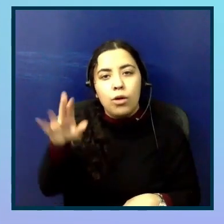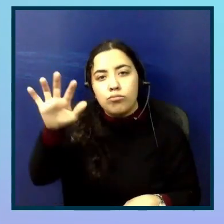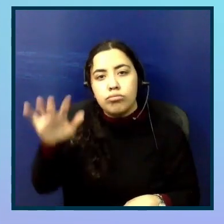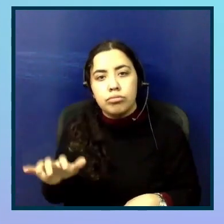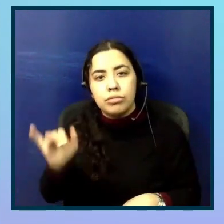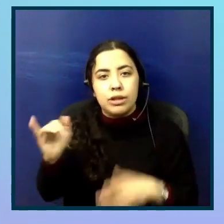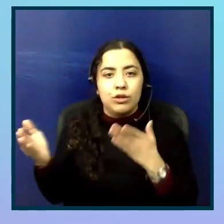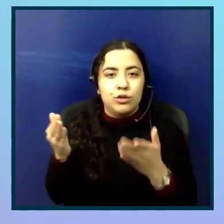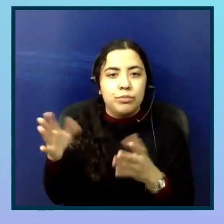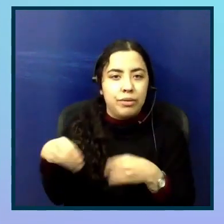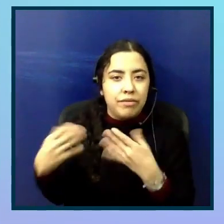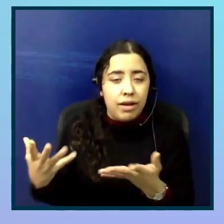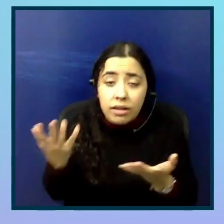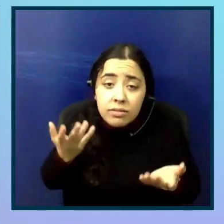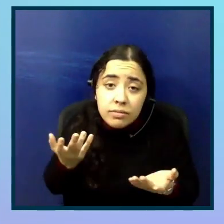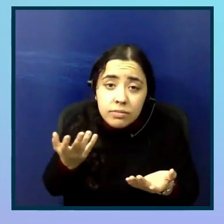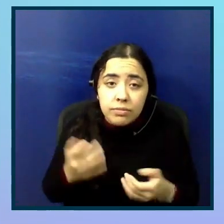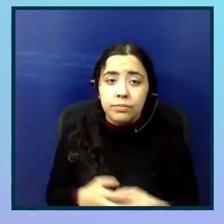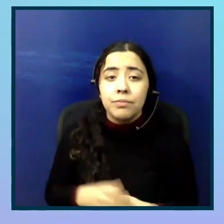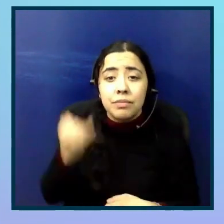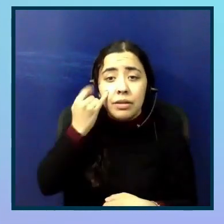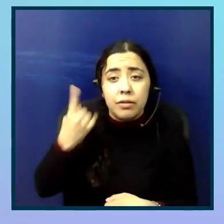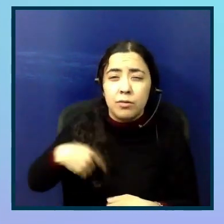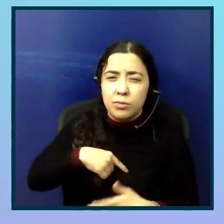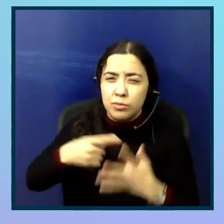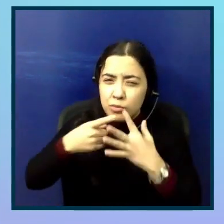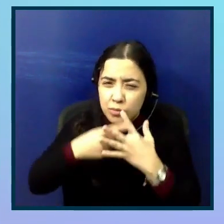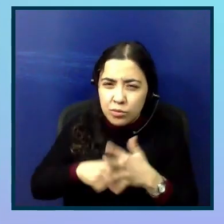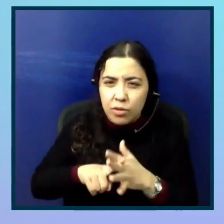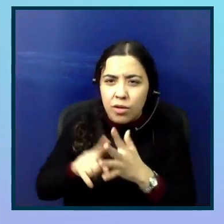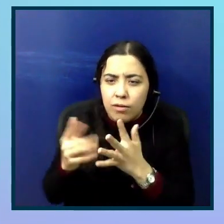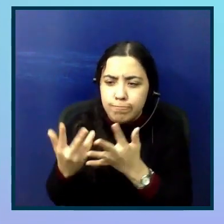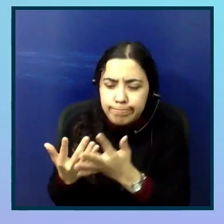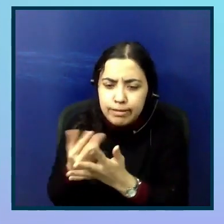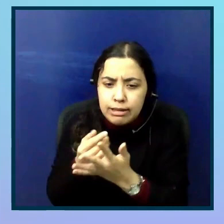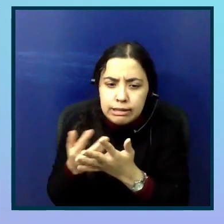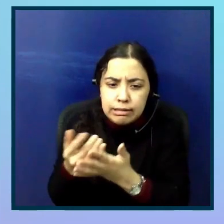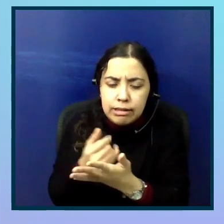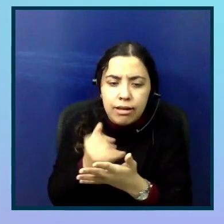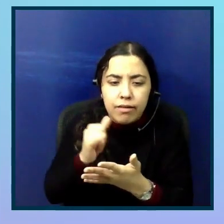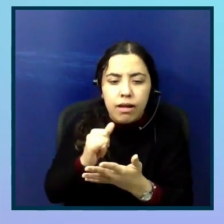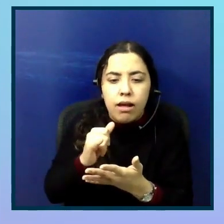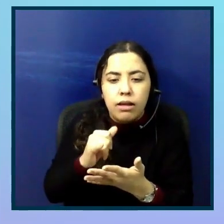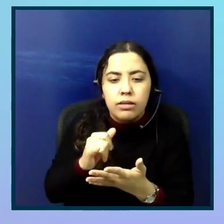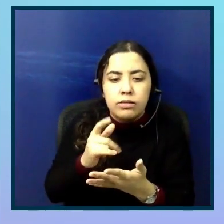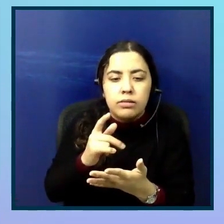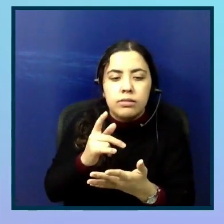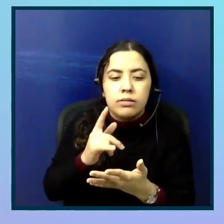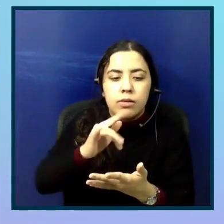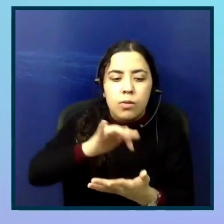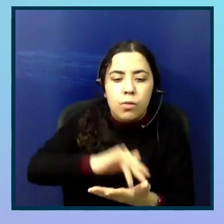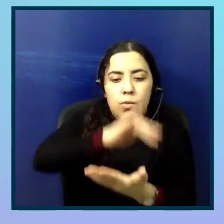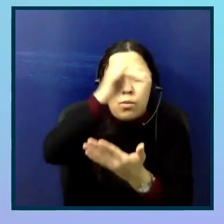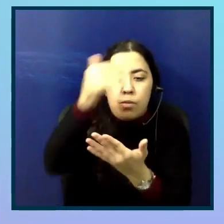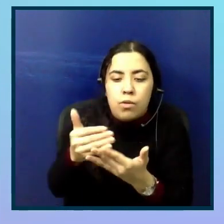And so I think that if we start collecting like quantitative data around like things like this,